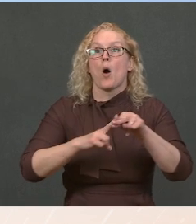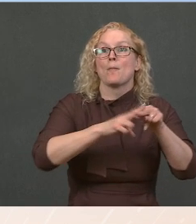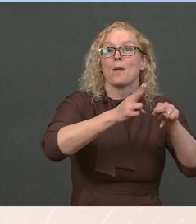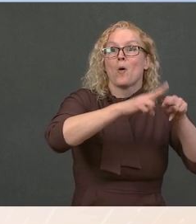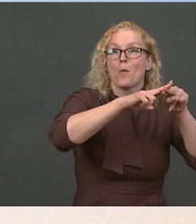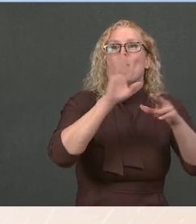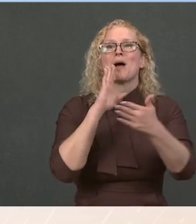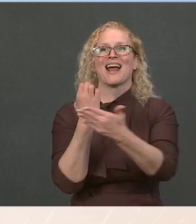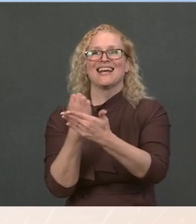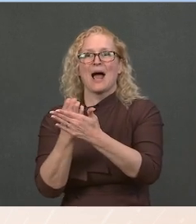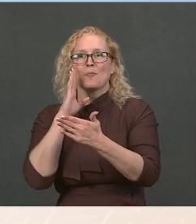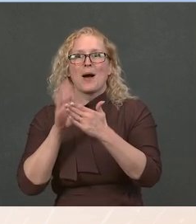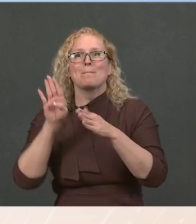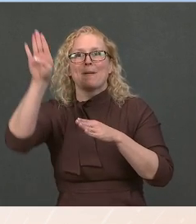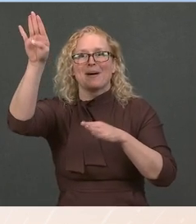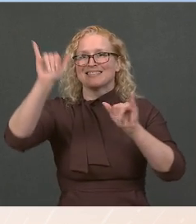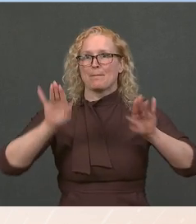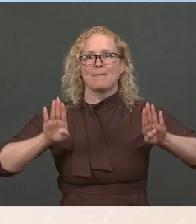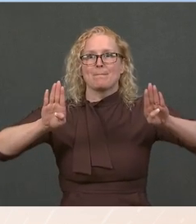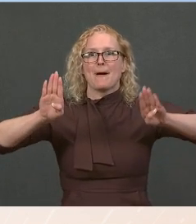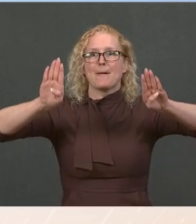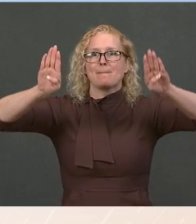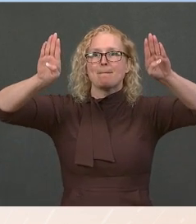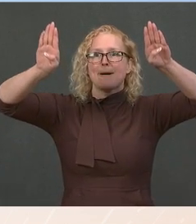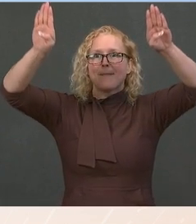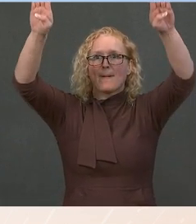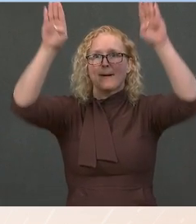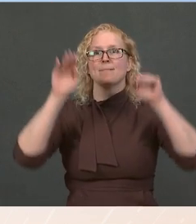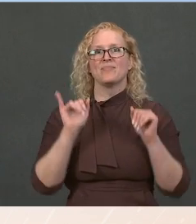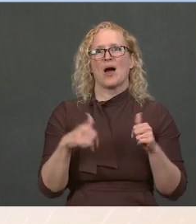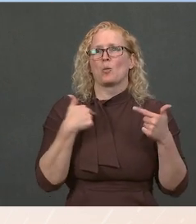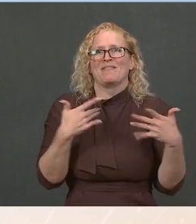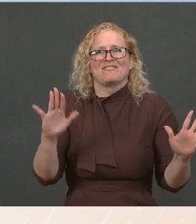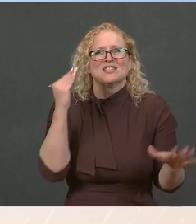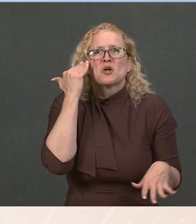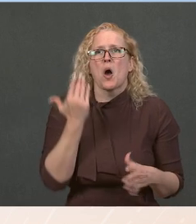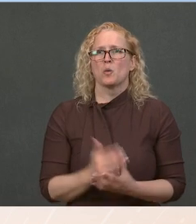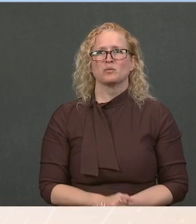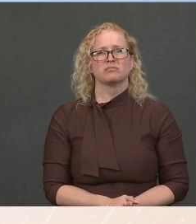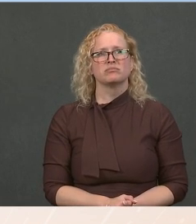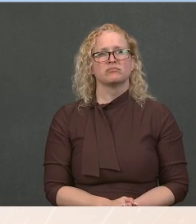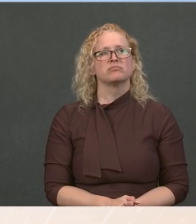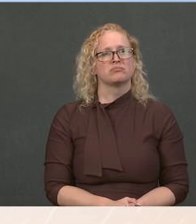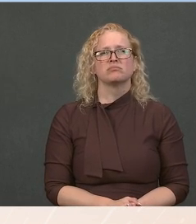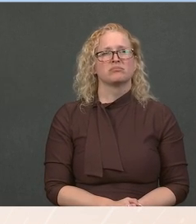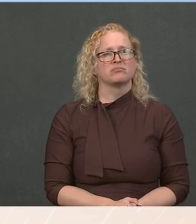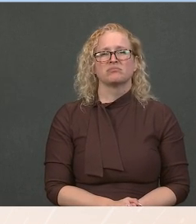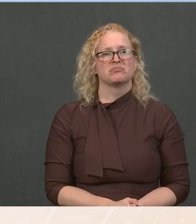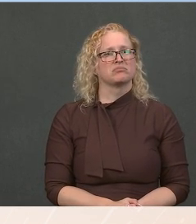We saw -- we're seeing this right now with the jobs numbers that we just saw today and -- which is incredibly important and critical --